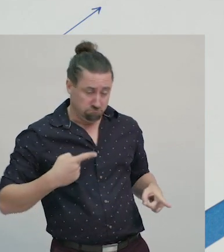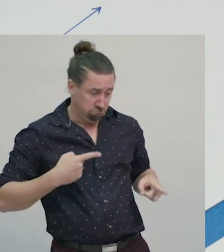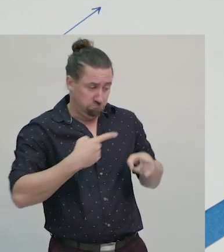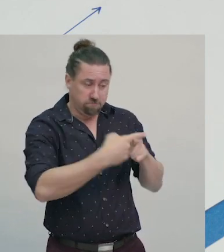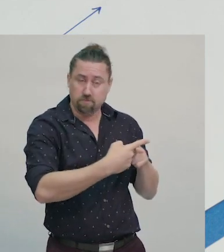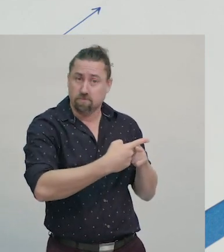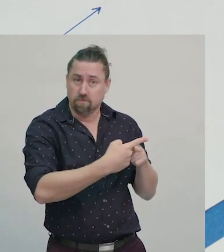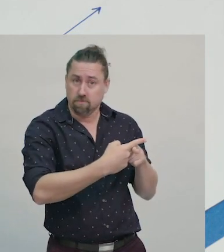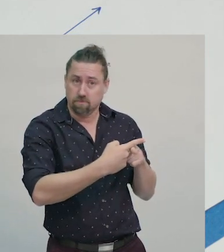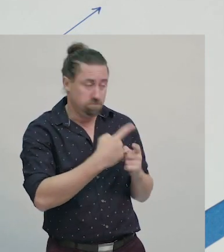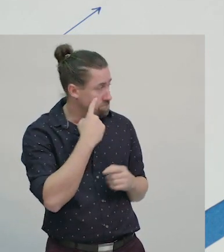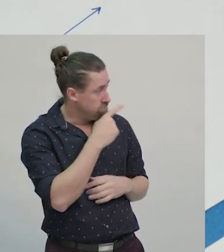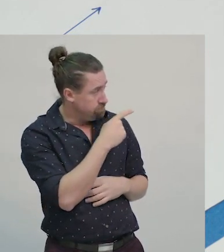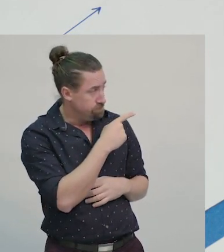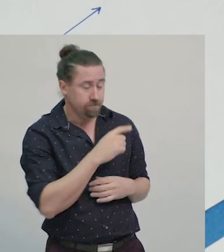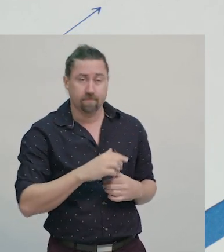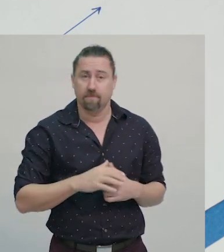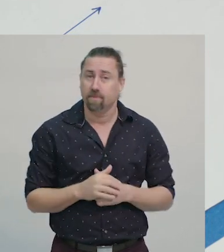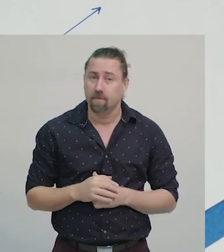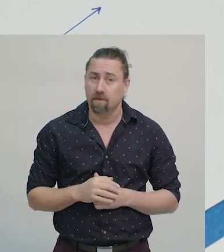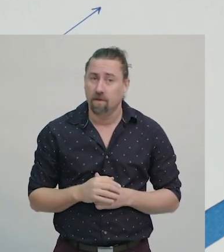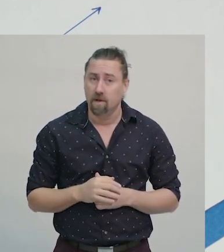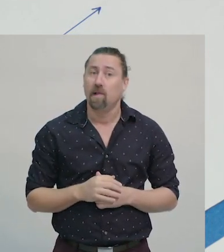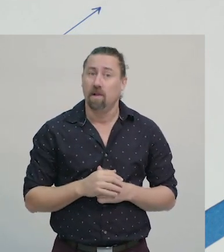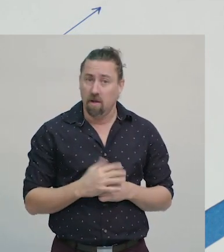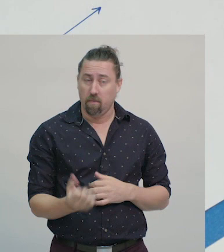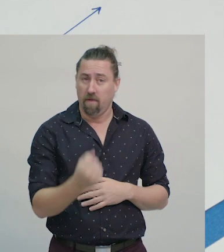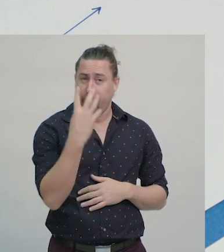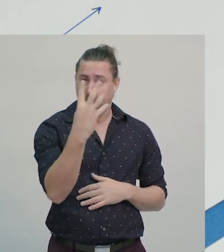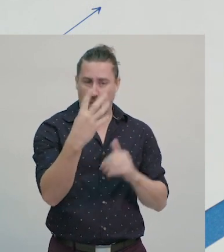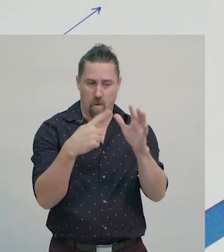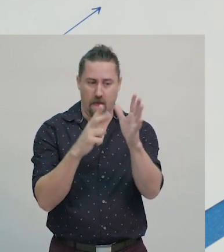So we have created four angles, one, two, three, four.